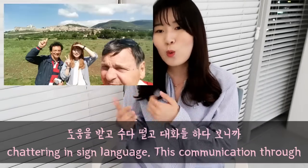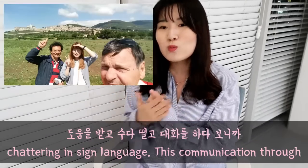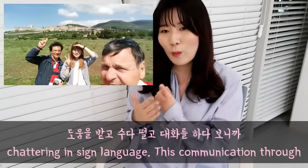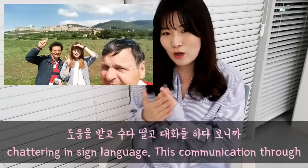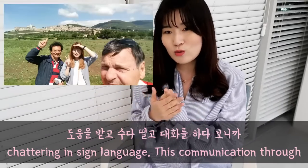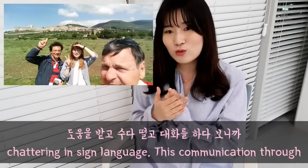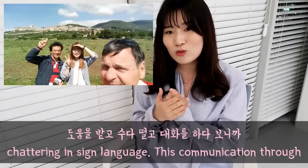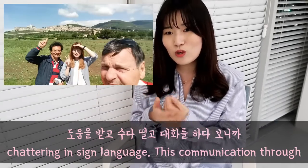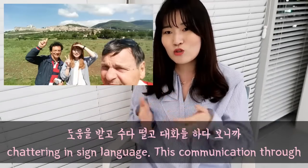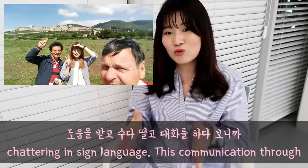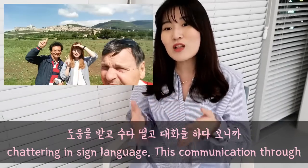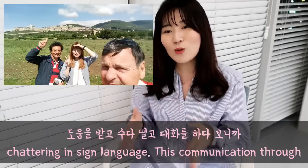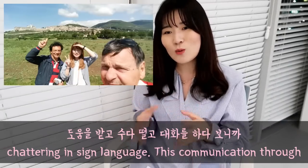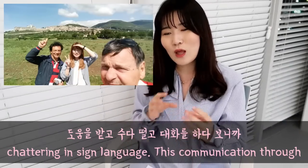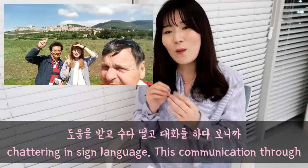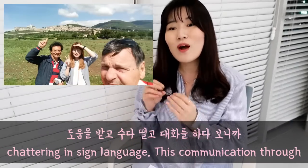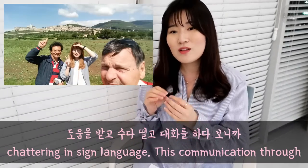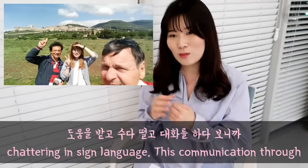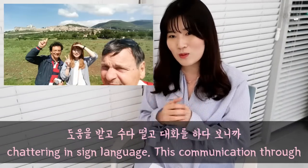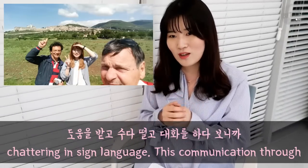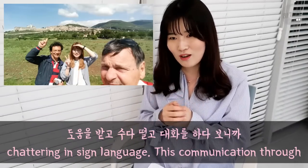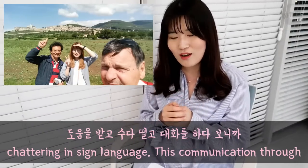chattering in sign language. This communication through